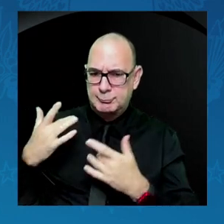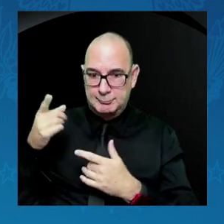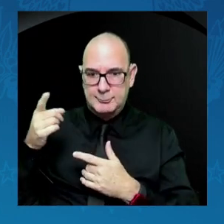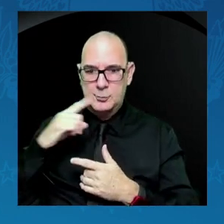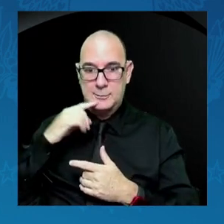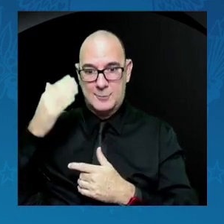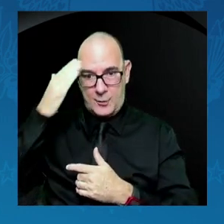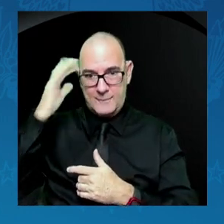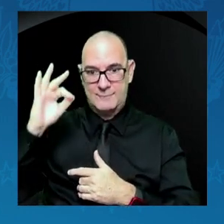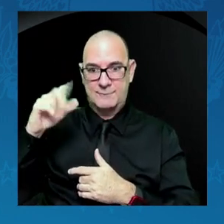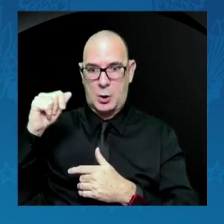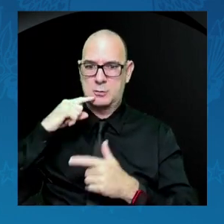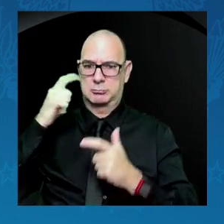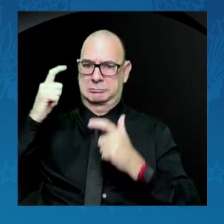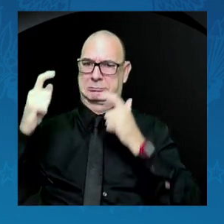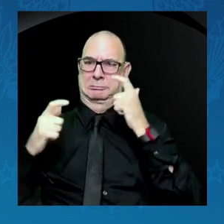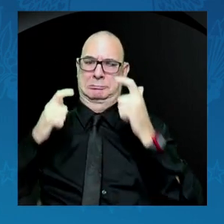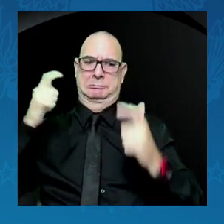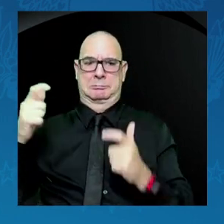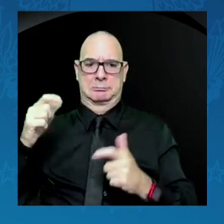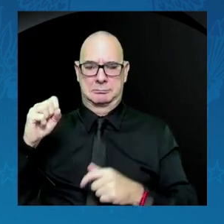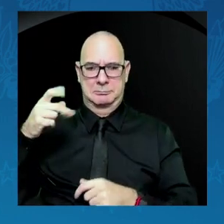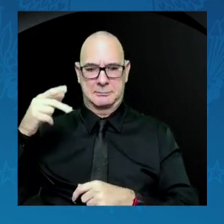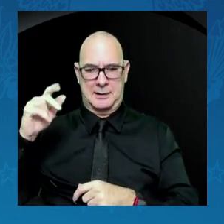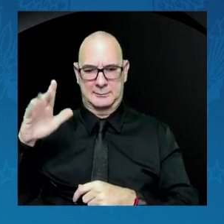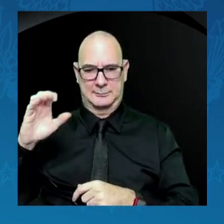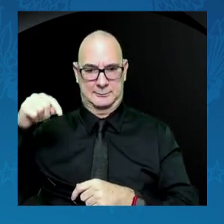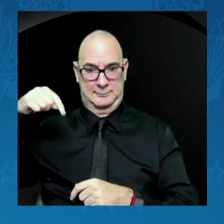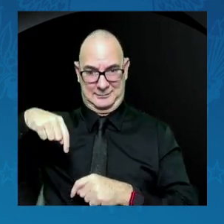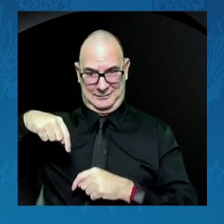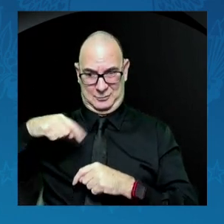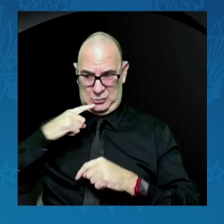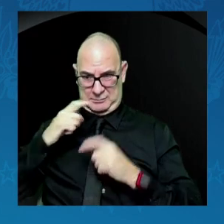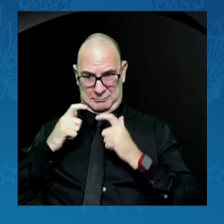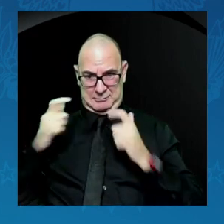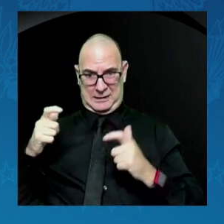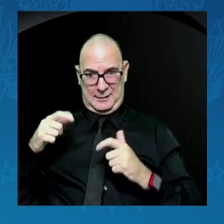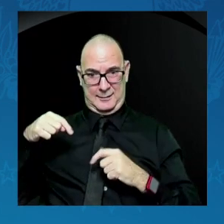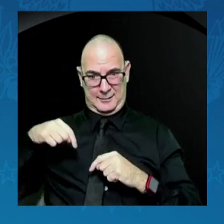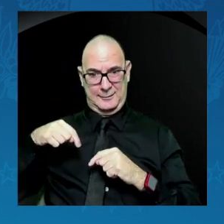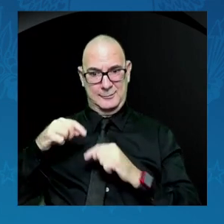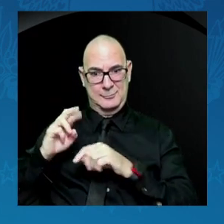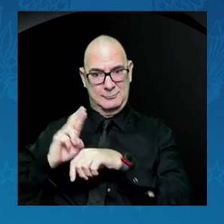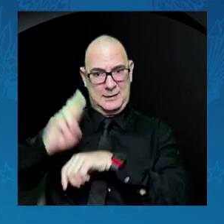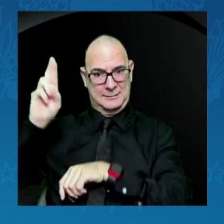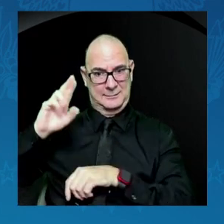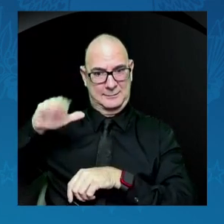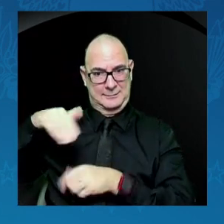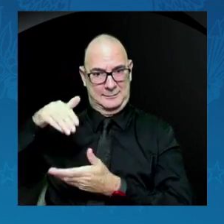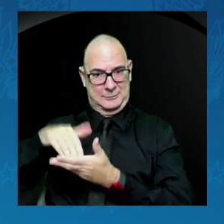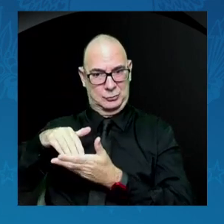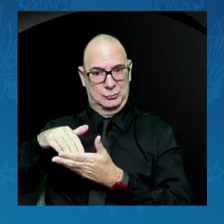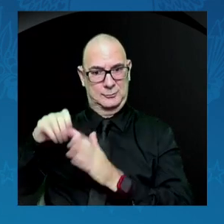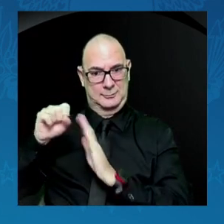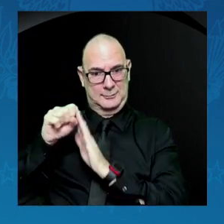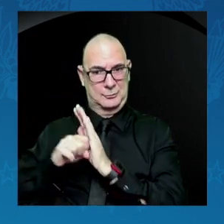but Maryland's a big space state, too. And Senator Cardin did the same, and we are grateful that the new administrator of NASA,